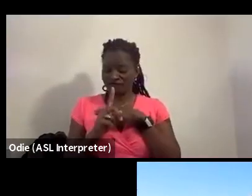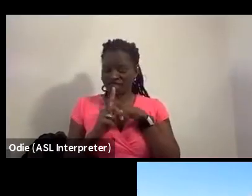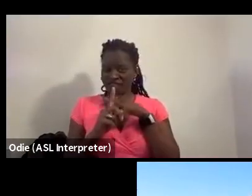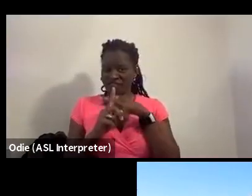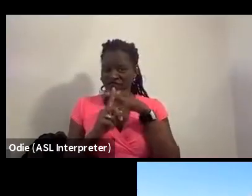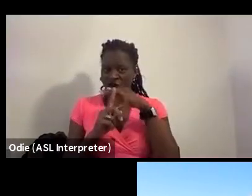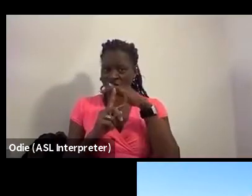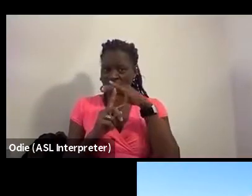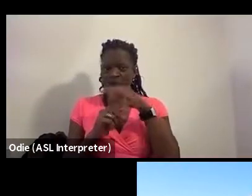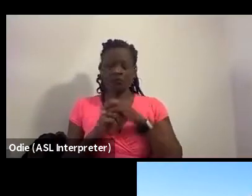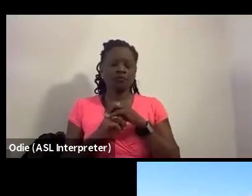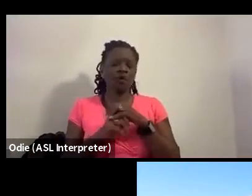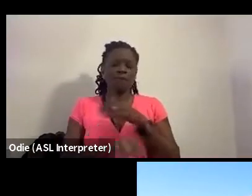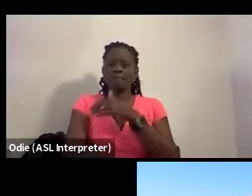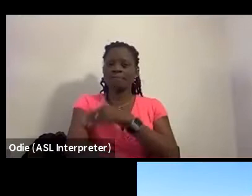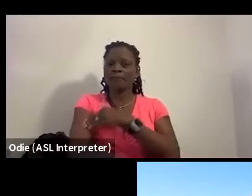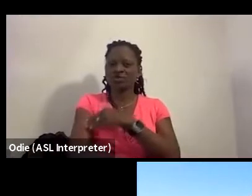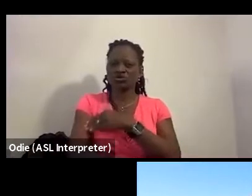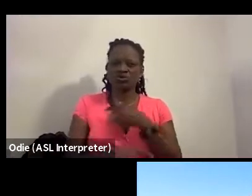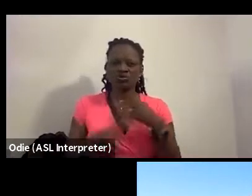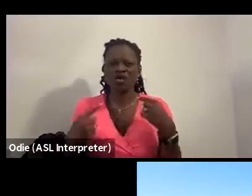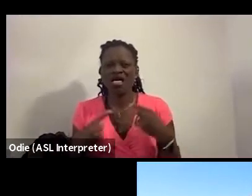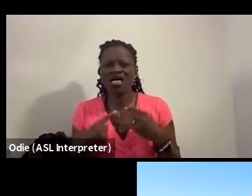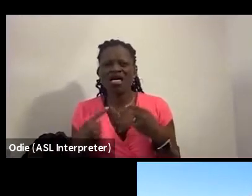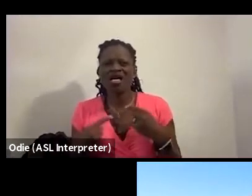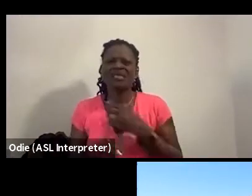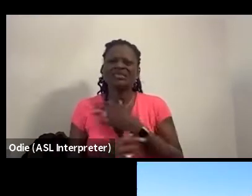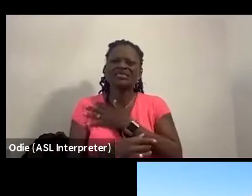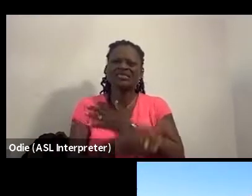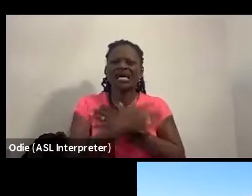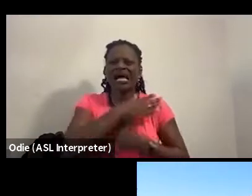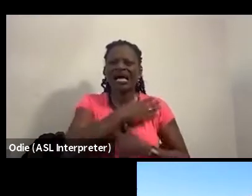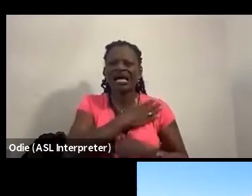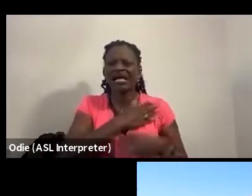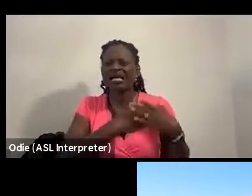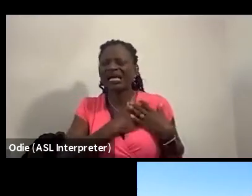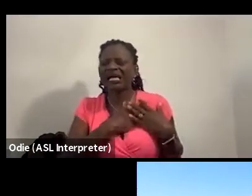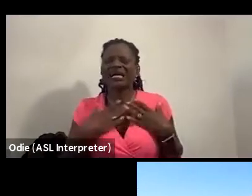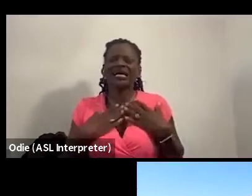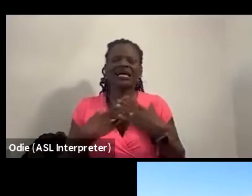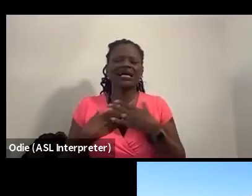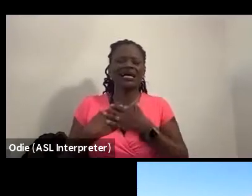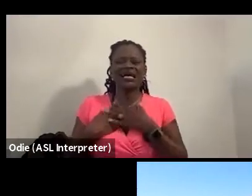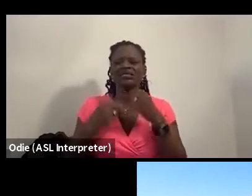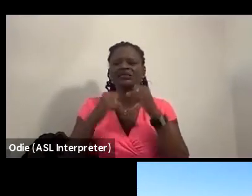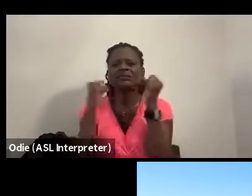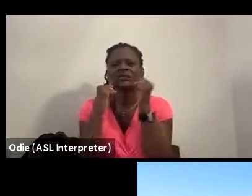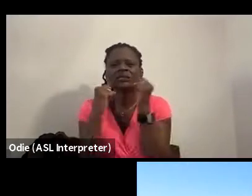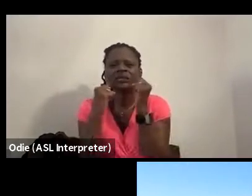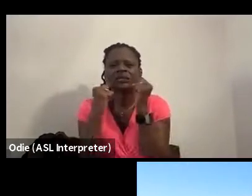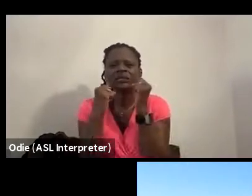soreness or some body aches or chills, a lot of time, what that says to me is,